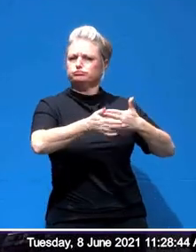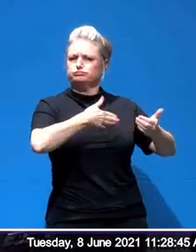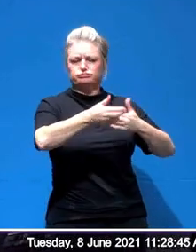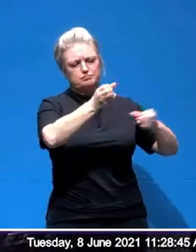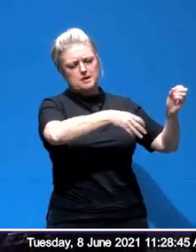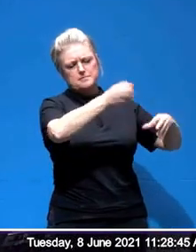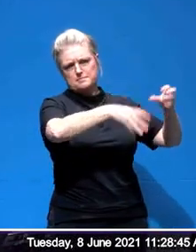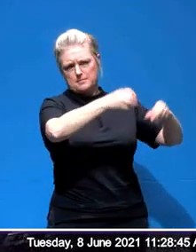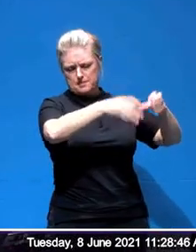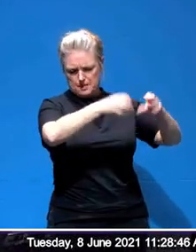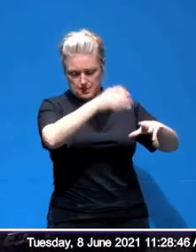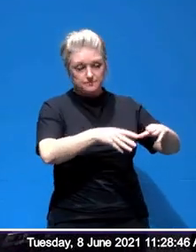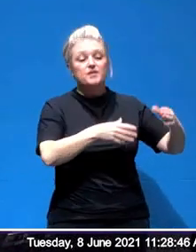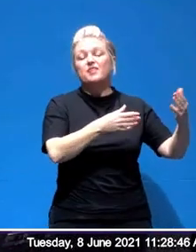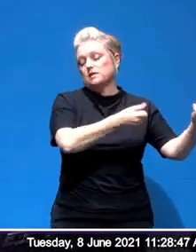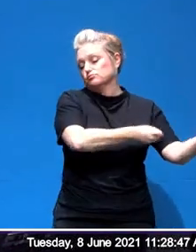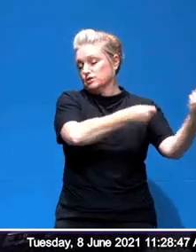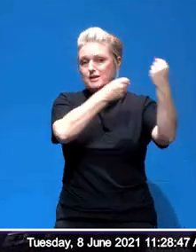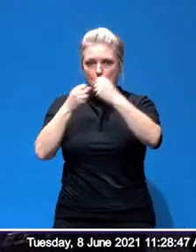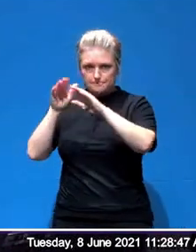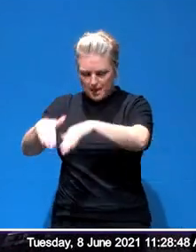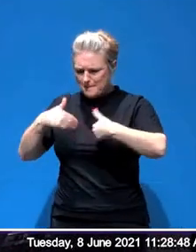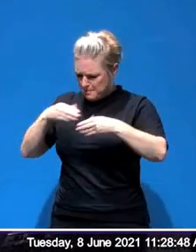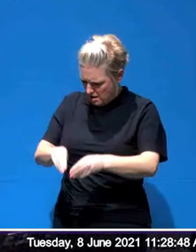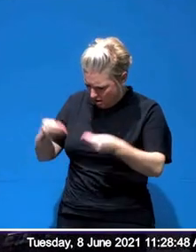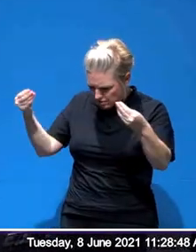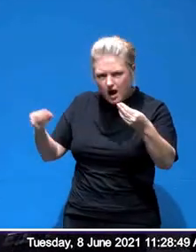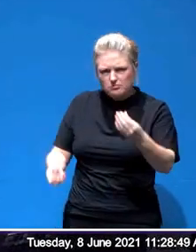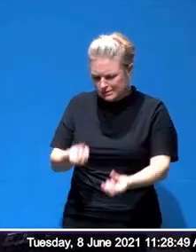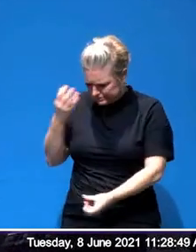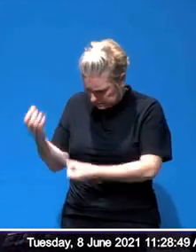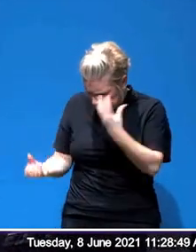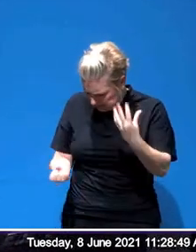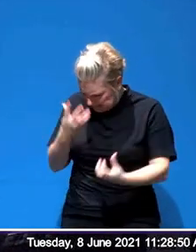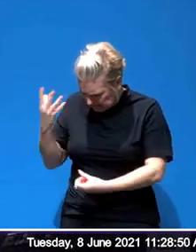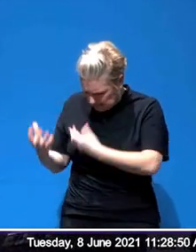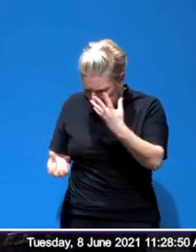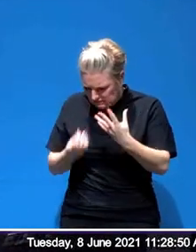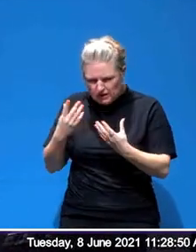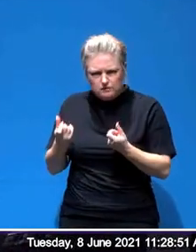When I unpacked the boxes, I discovered there were no jumpers, no coats